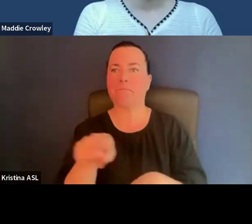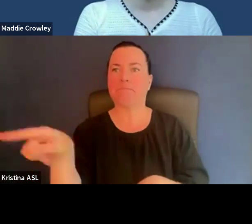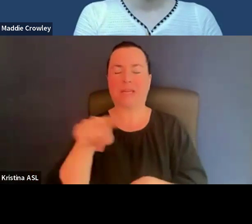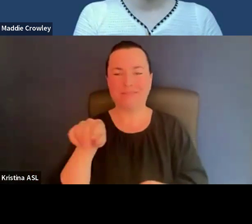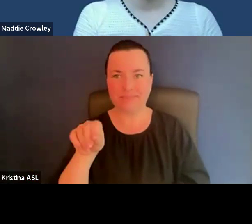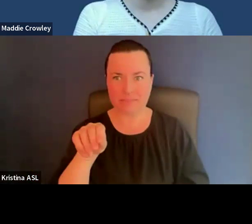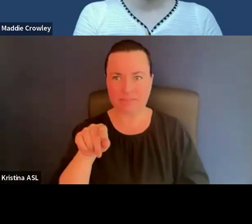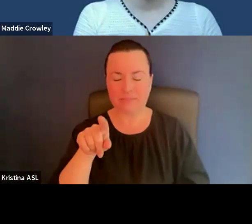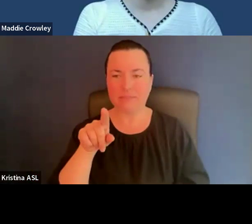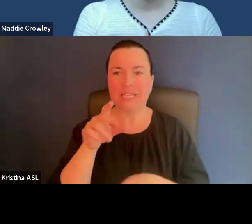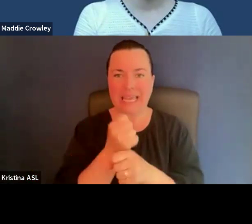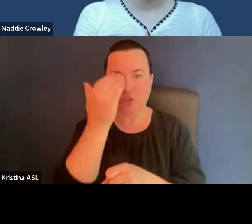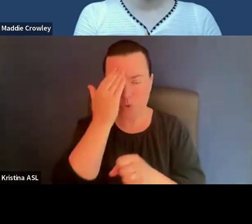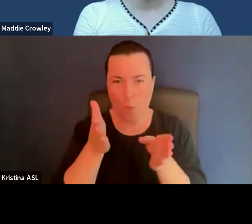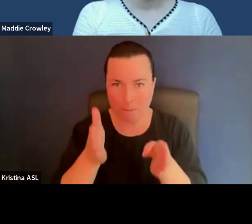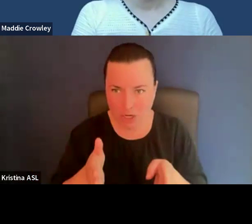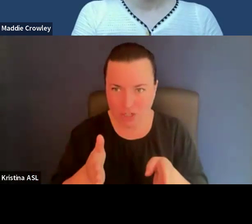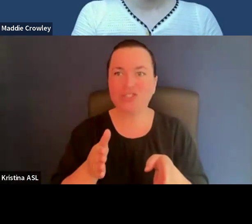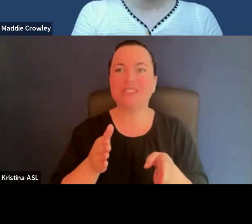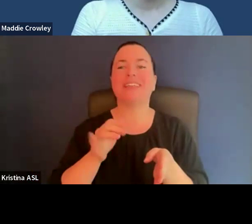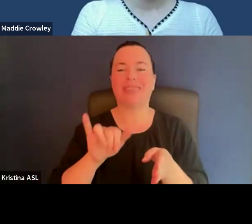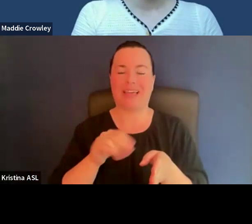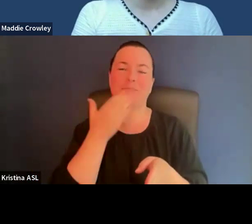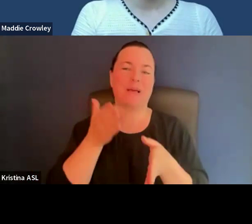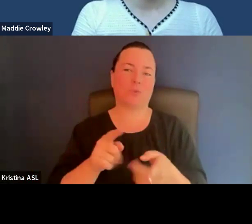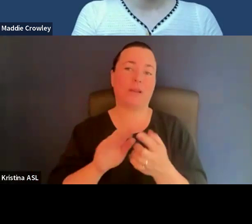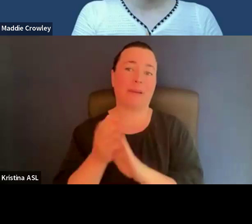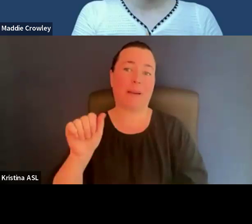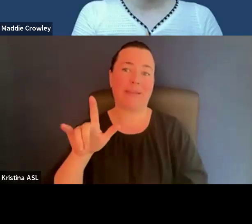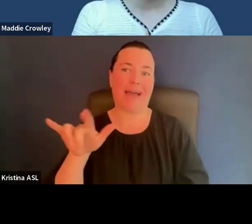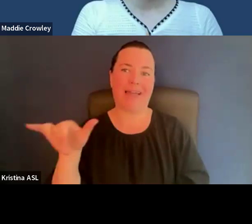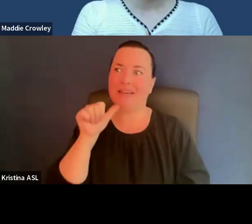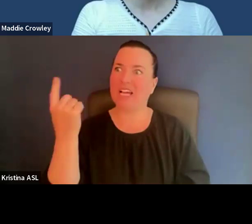to not just perpetuate what the world may know or think about people with disabilities.